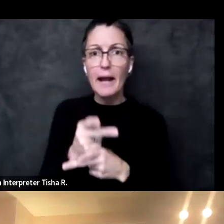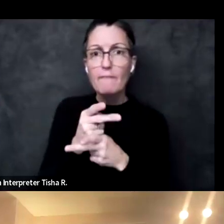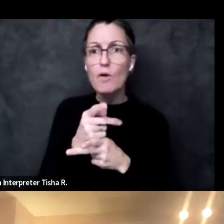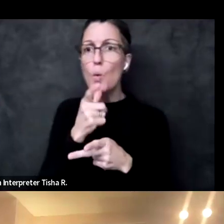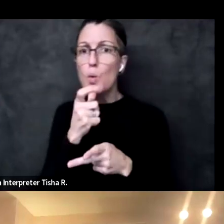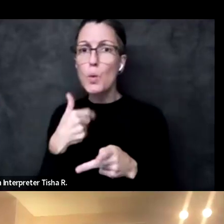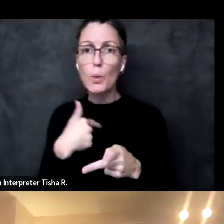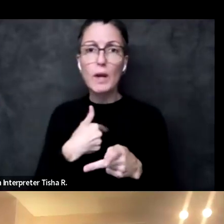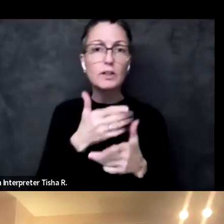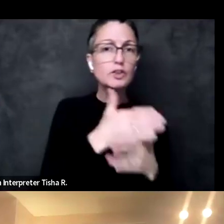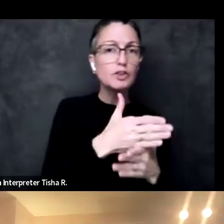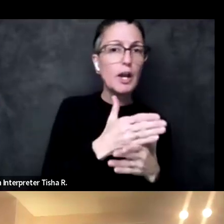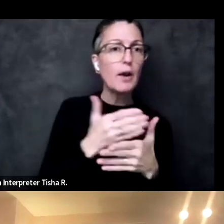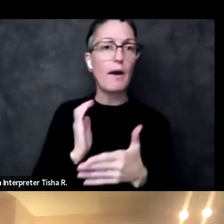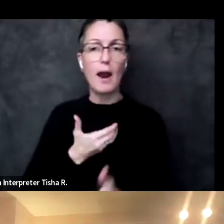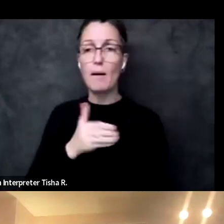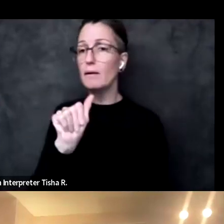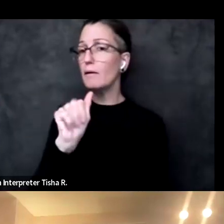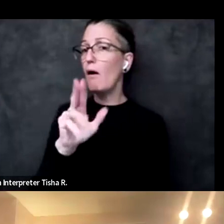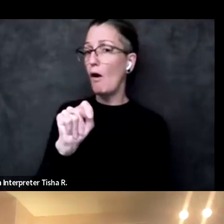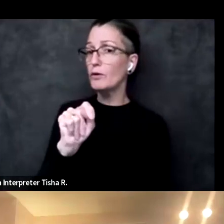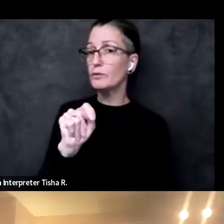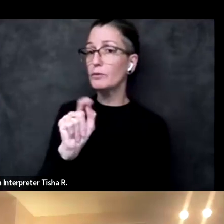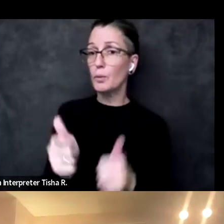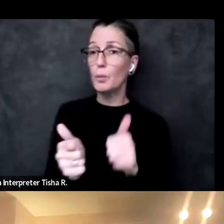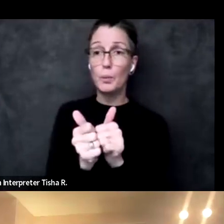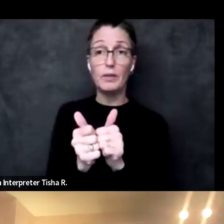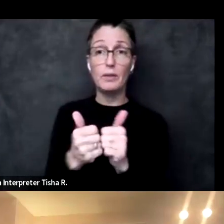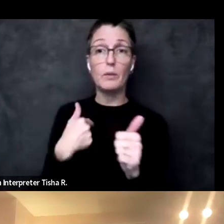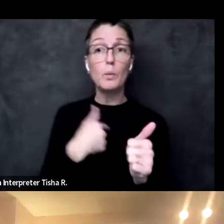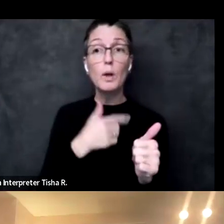And we share with people who aren't going to try to change the vision,